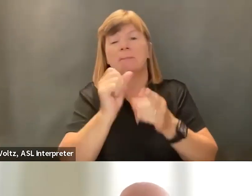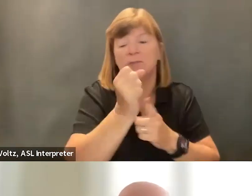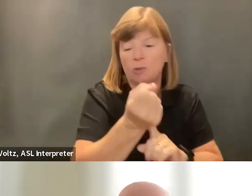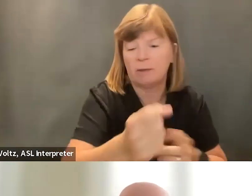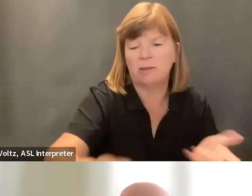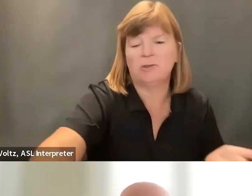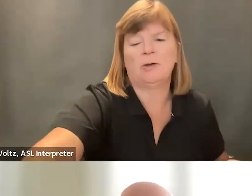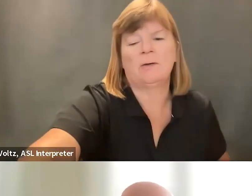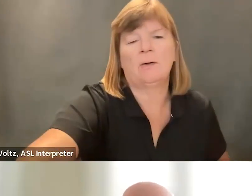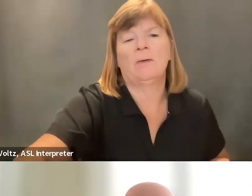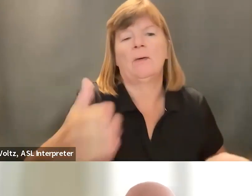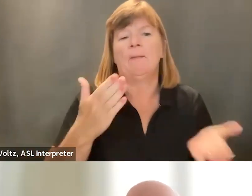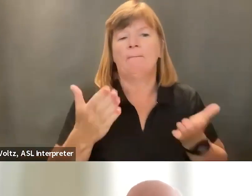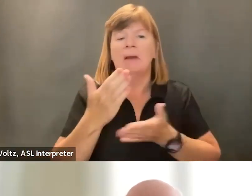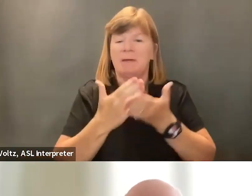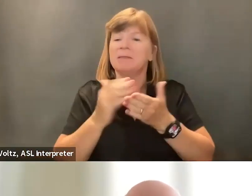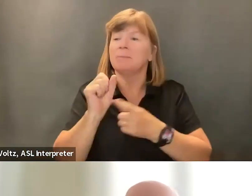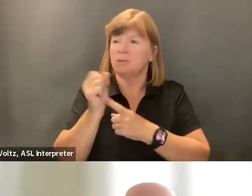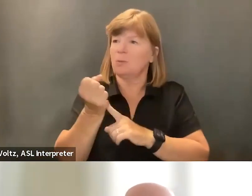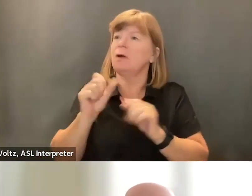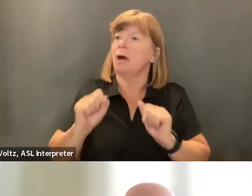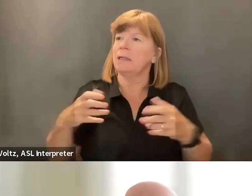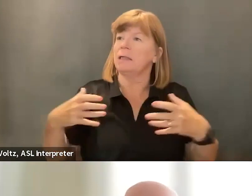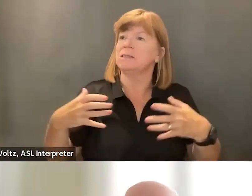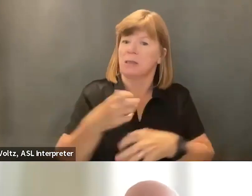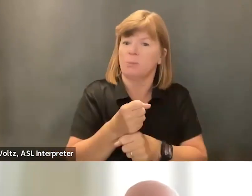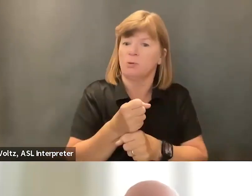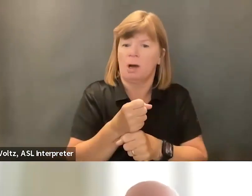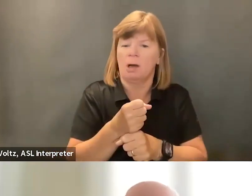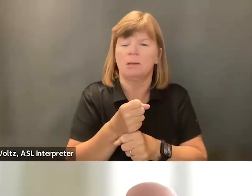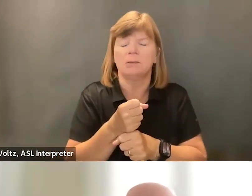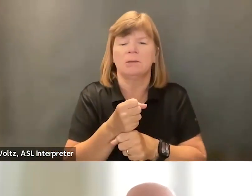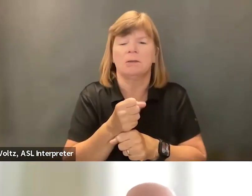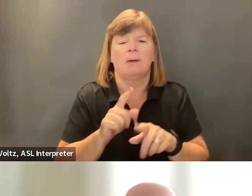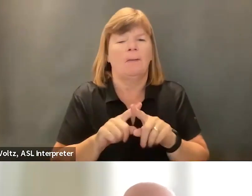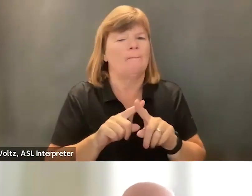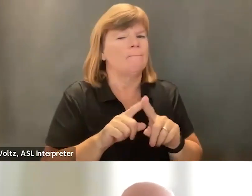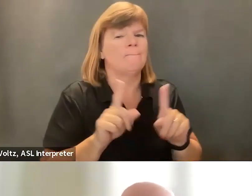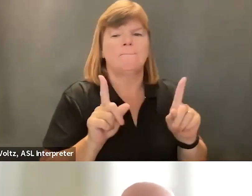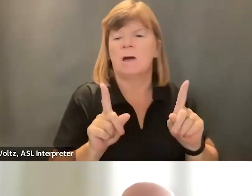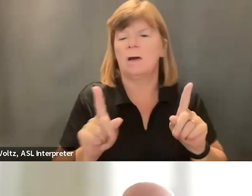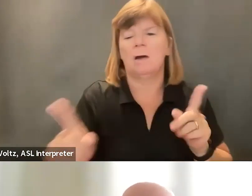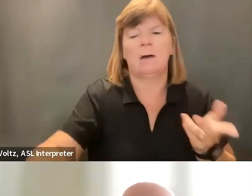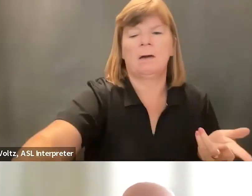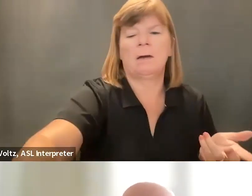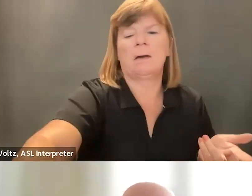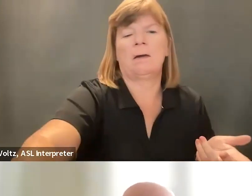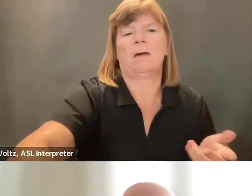summarize in certain certain circumstances but what I what background knowledge I have